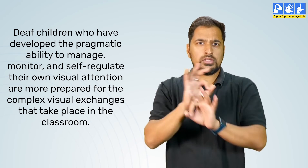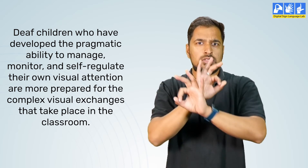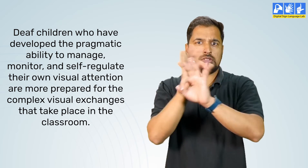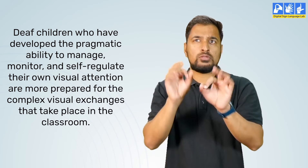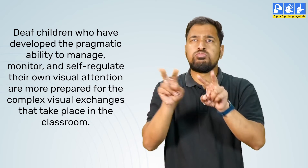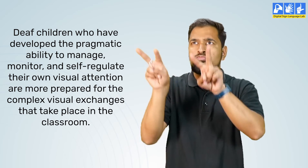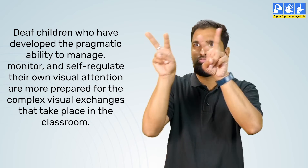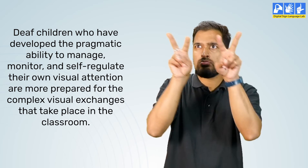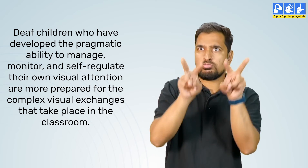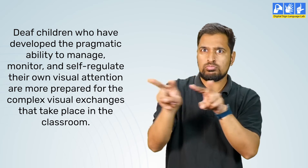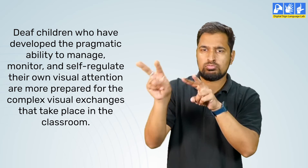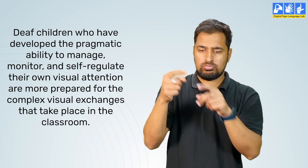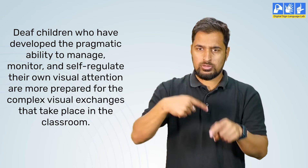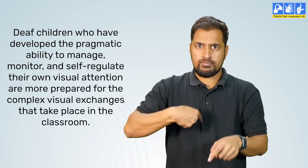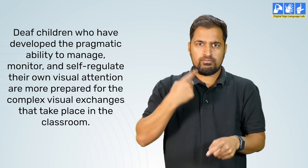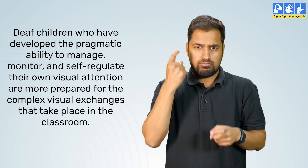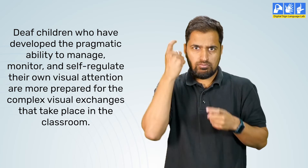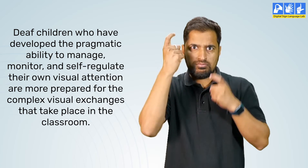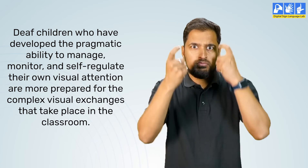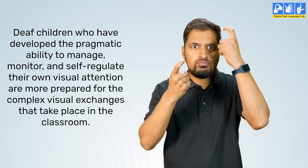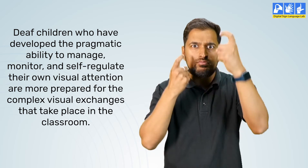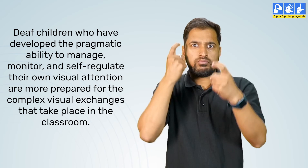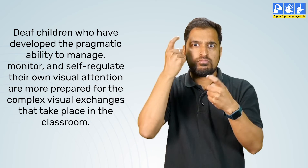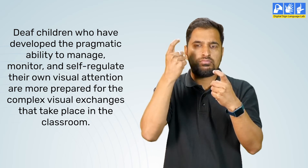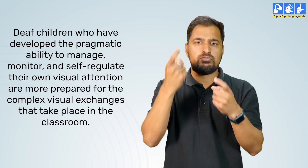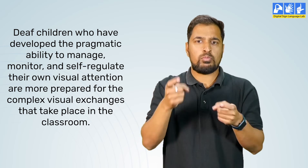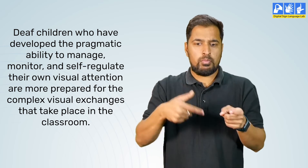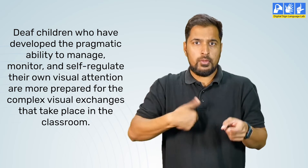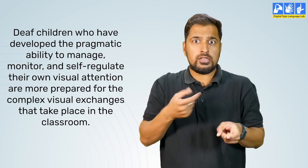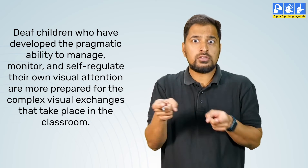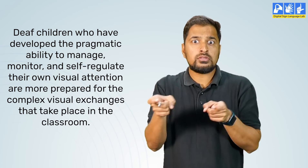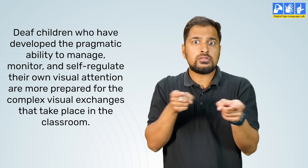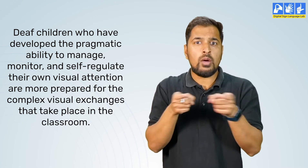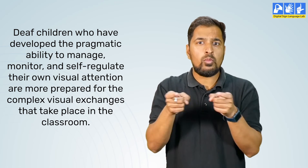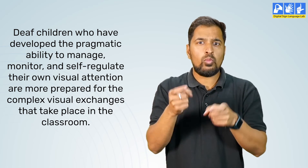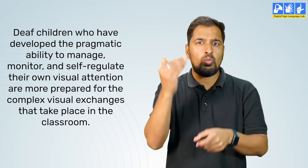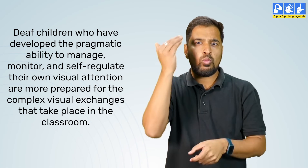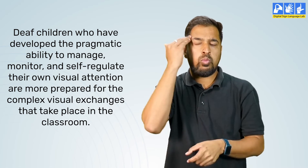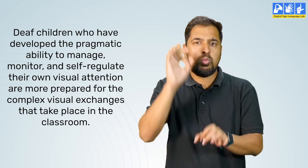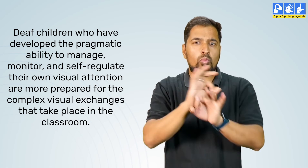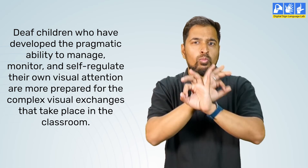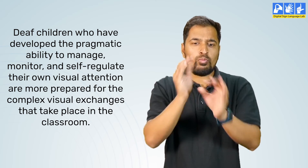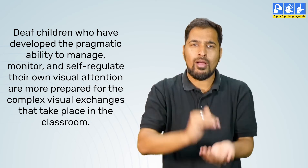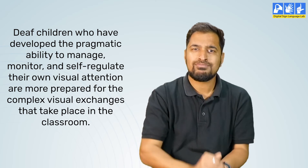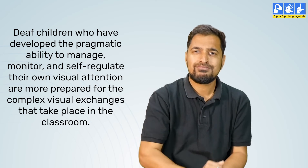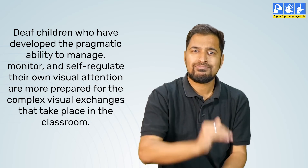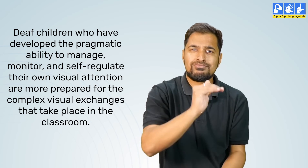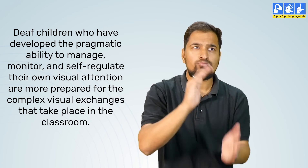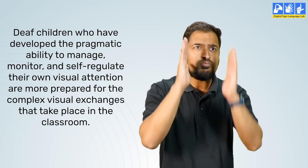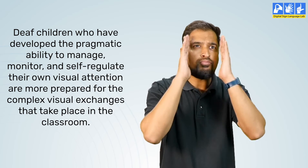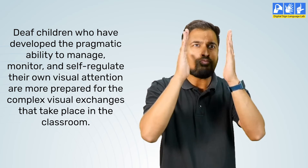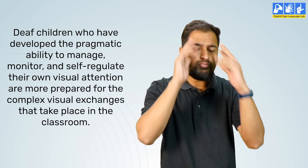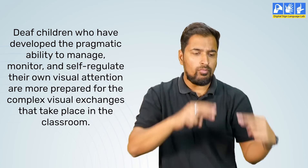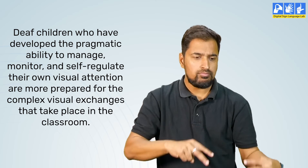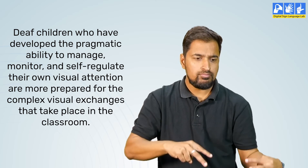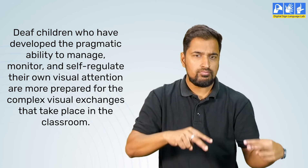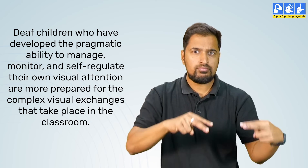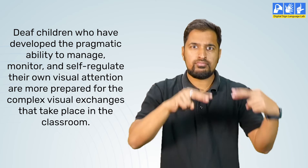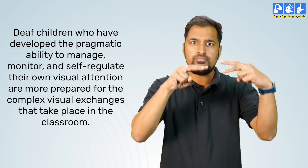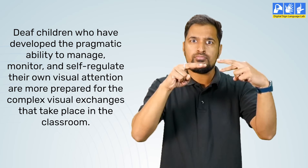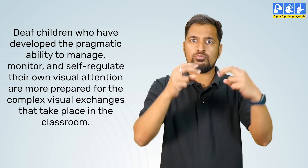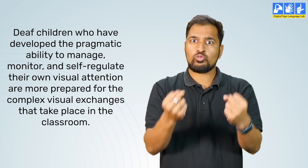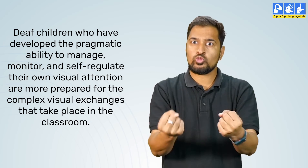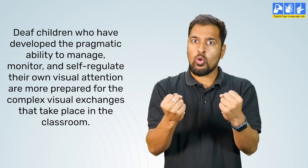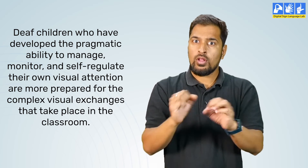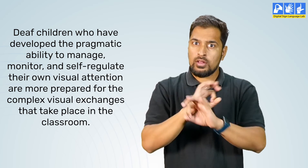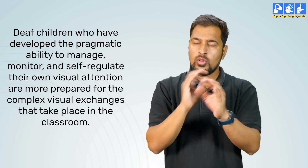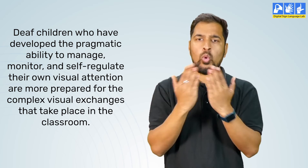to manage, monitor, and self-regulate their own visual attention are more prepared for the